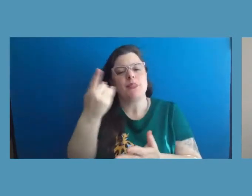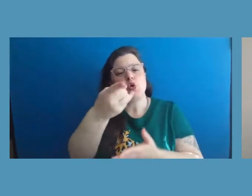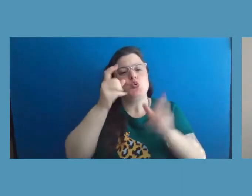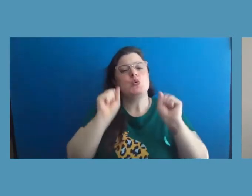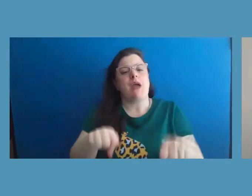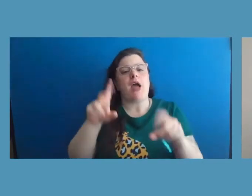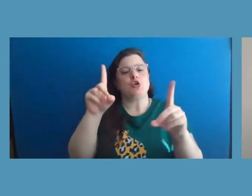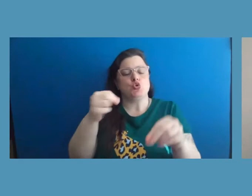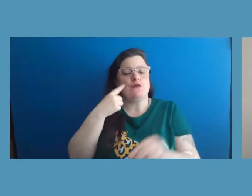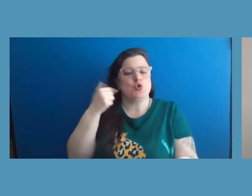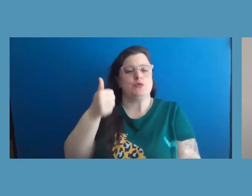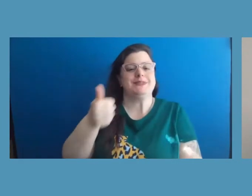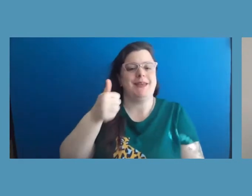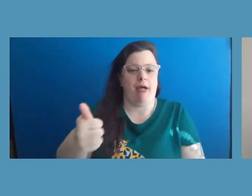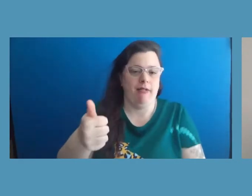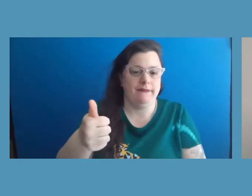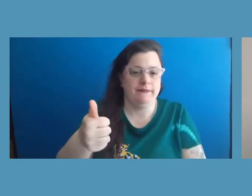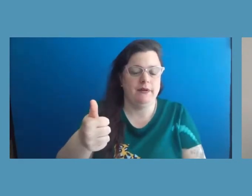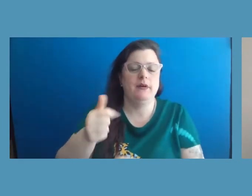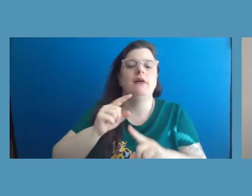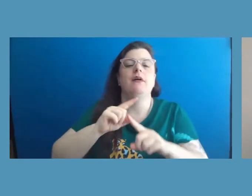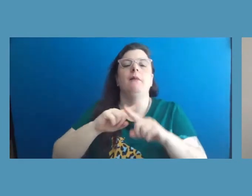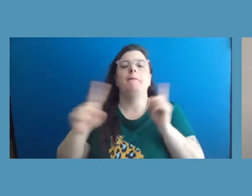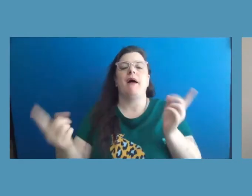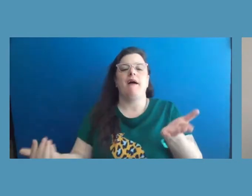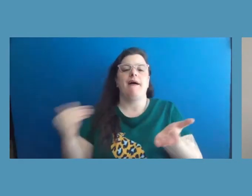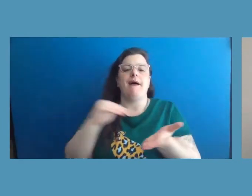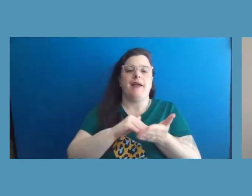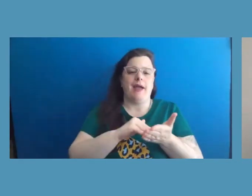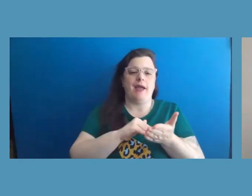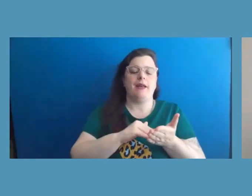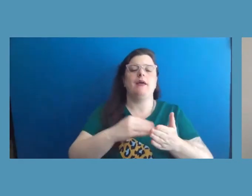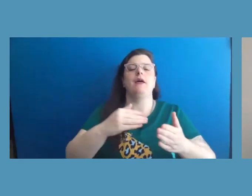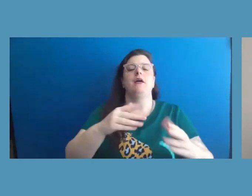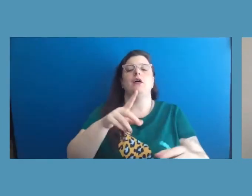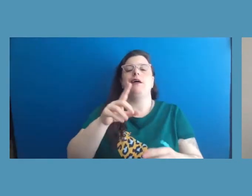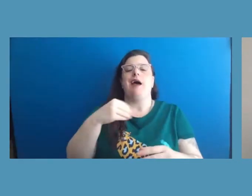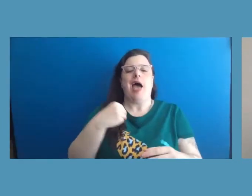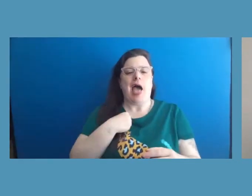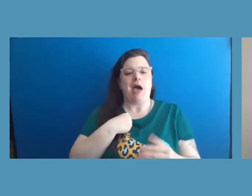I know we are talking about digital empowerment, these are things that you can do for yourself.